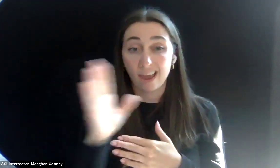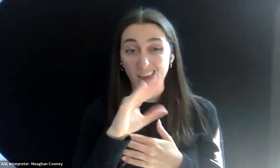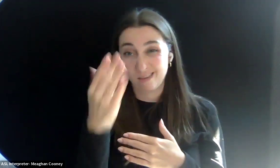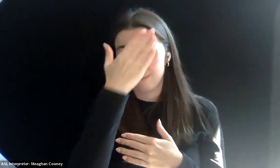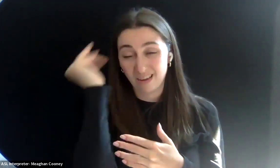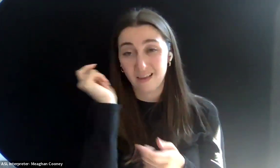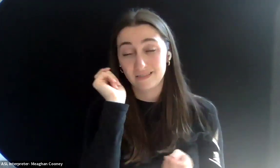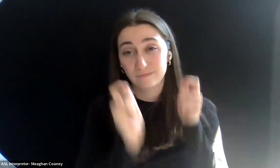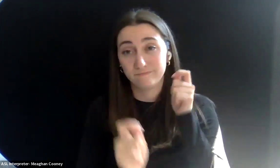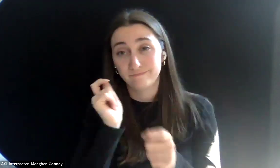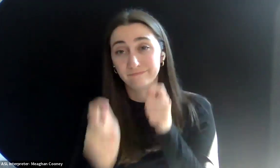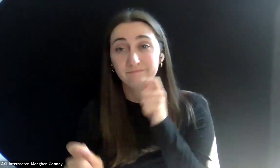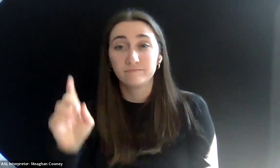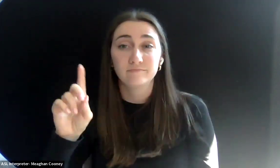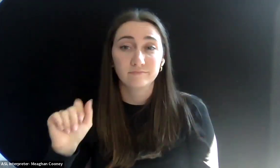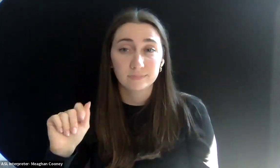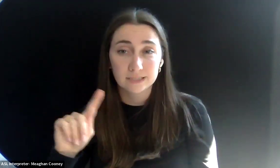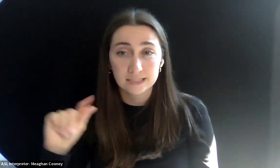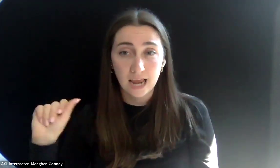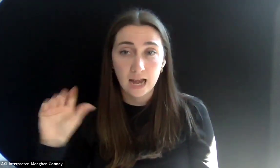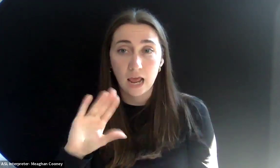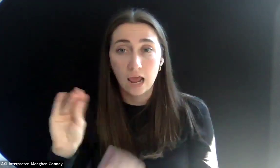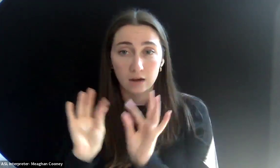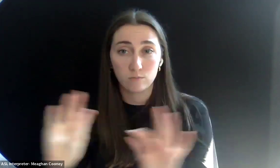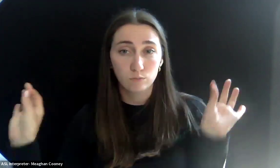of climate data and the importance of the issue of